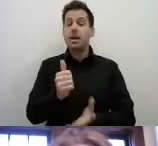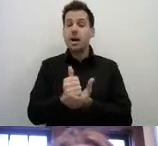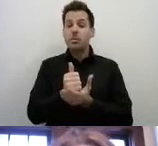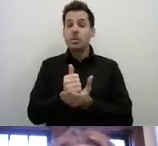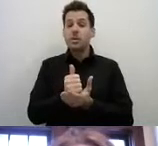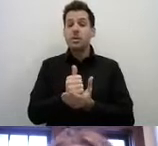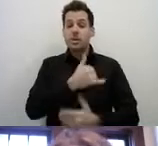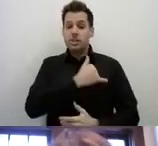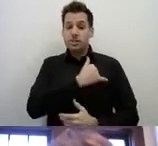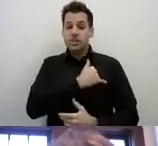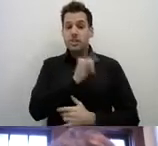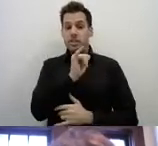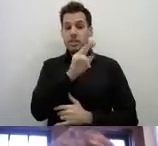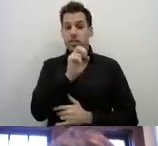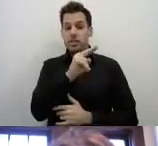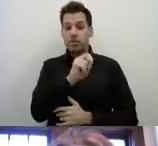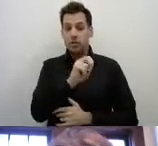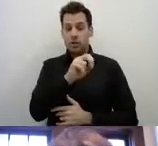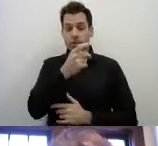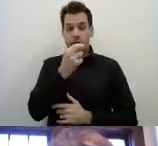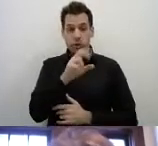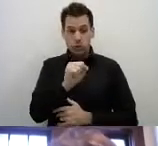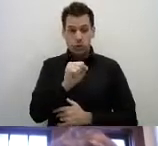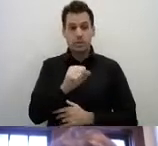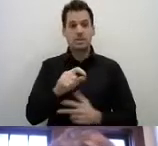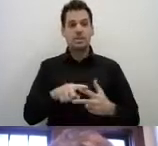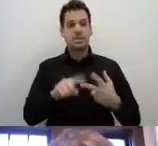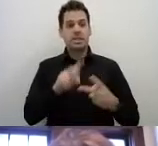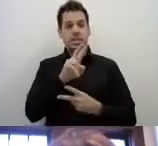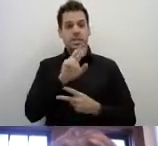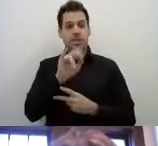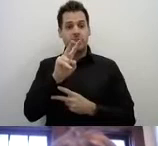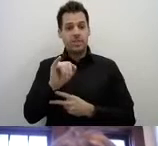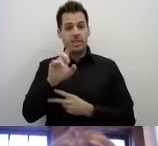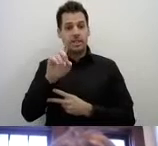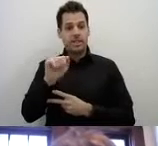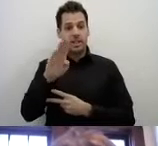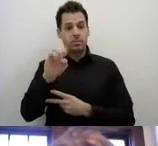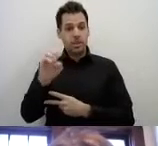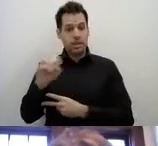daiby and bill tucker there will be time for questions and answers as mentioned by erica